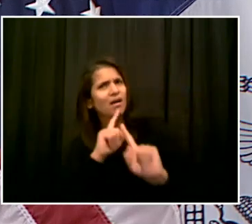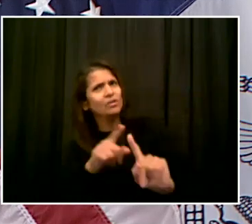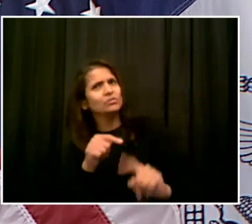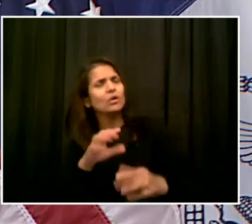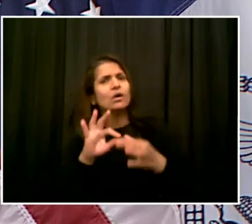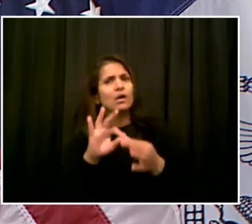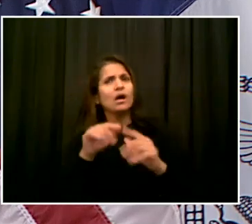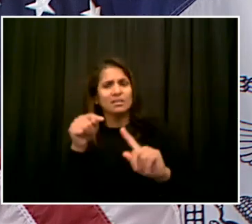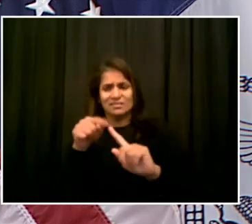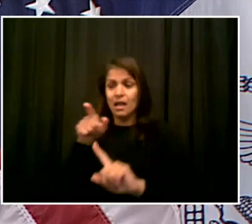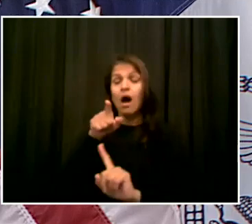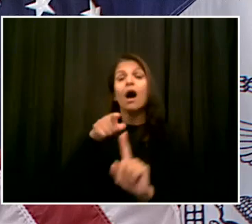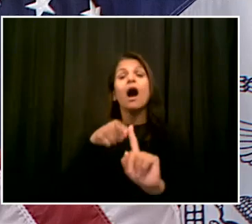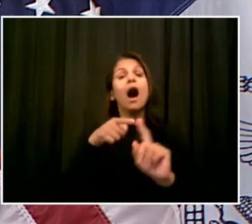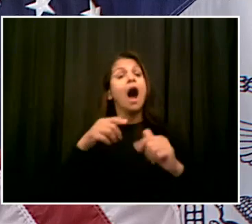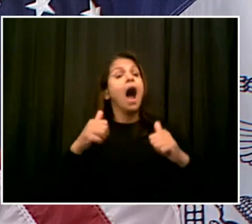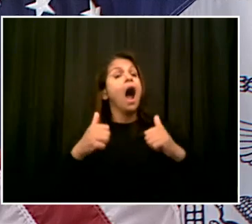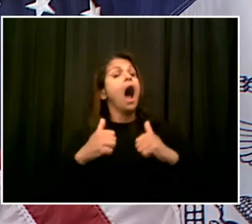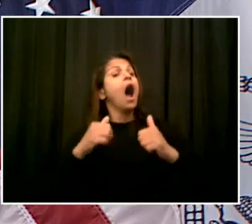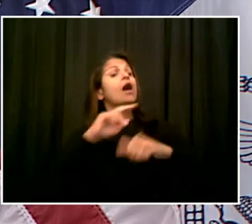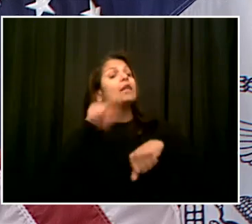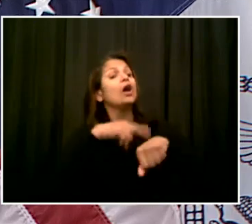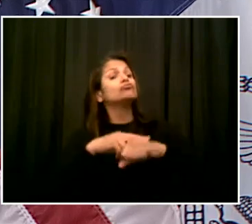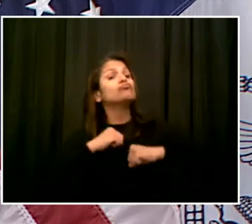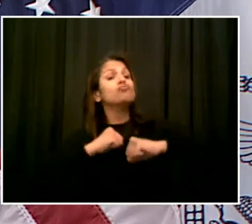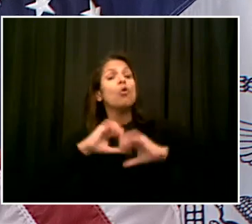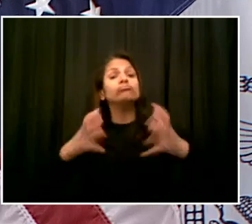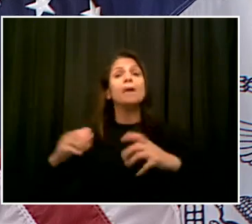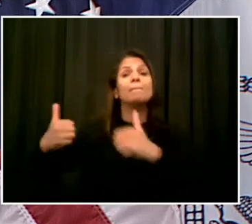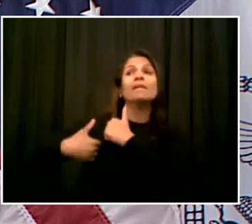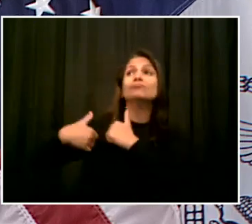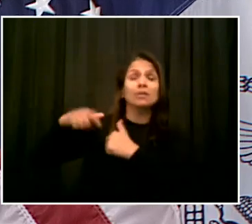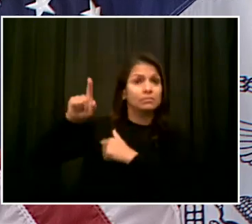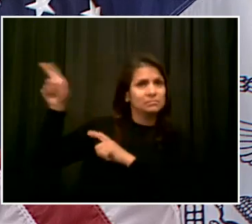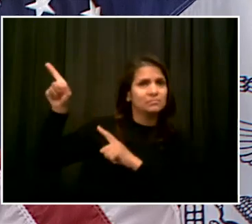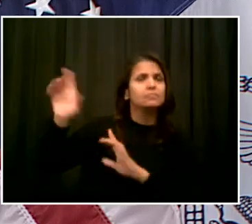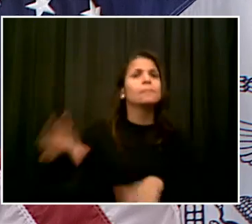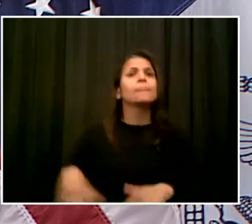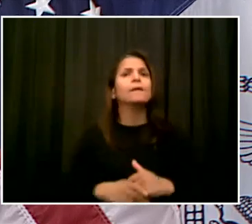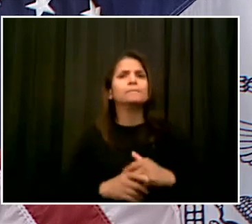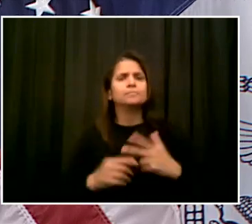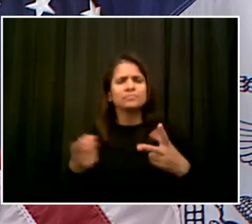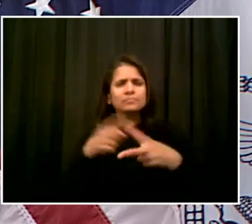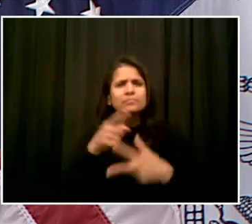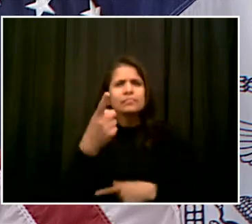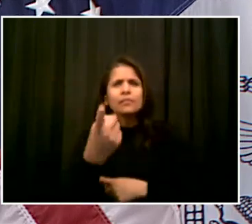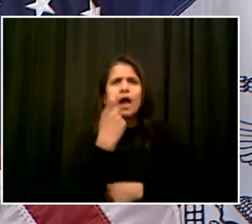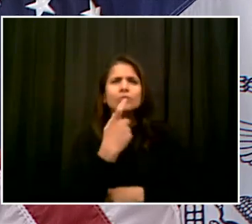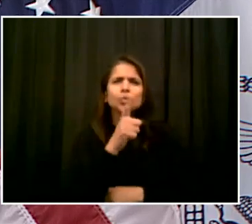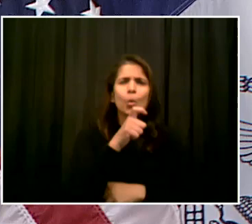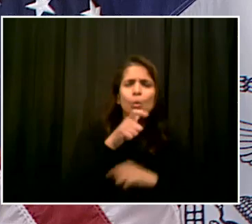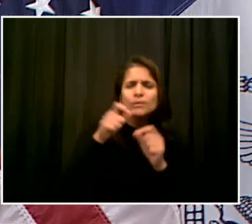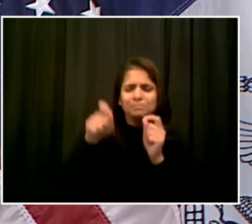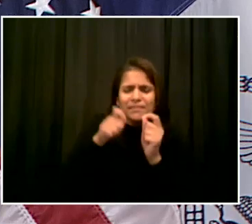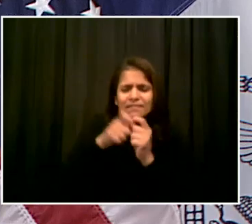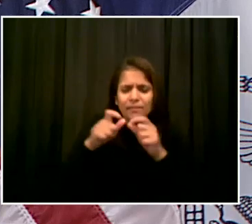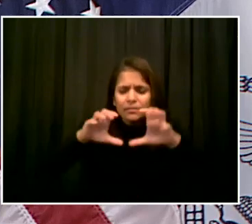AS WE EES A PATTERN ALL OVER THE COUNTRY.